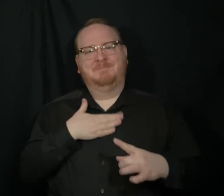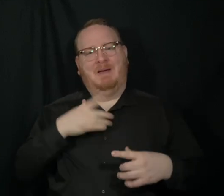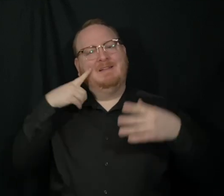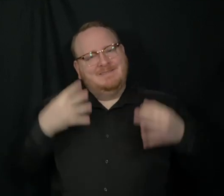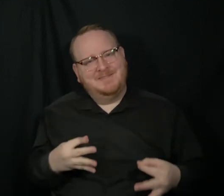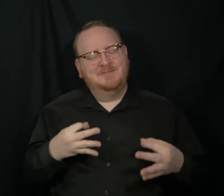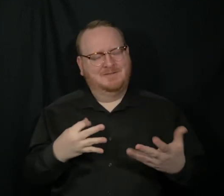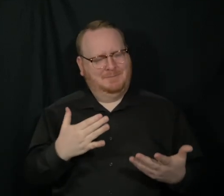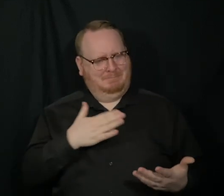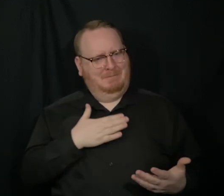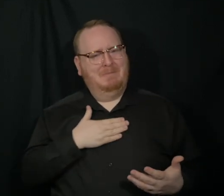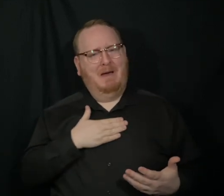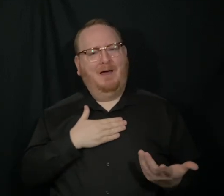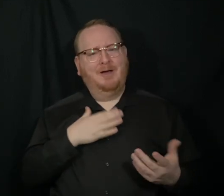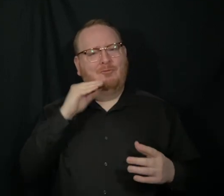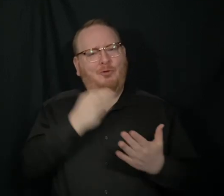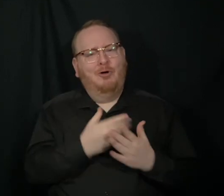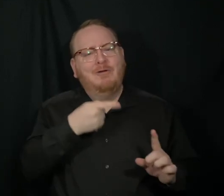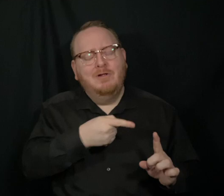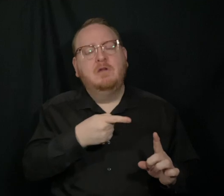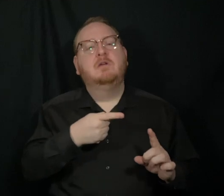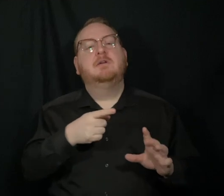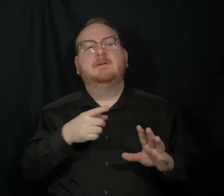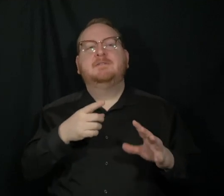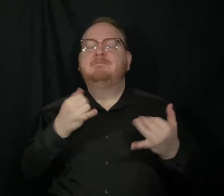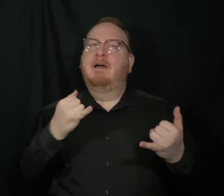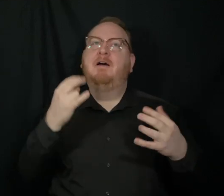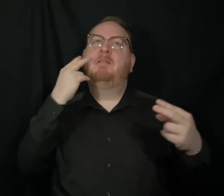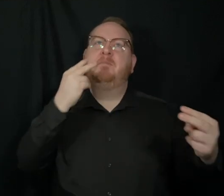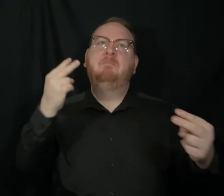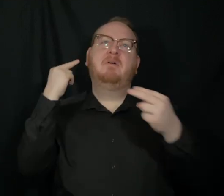heart. And this is my decision again, because she's my child.